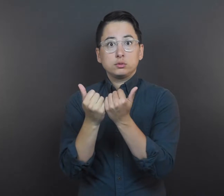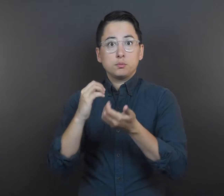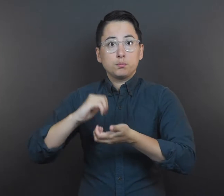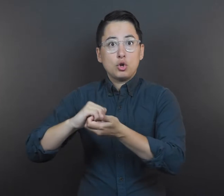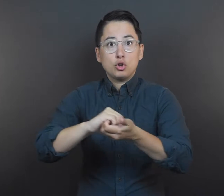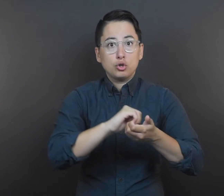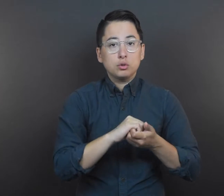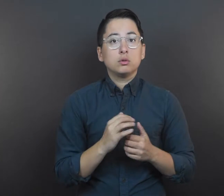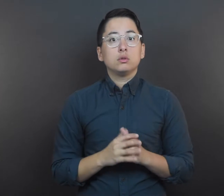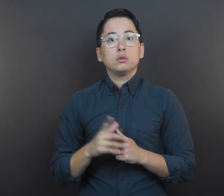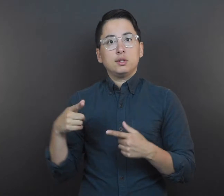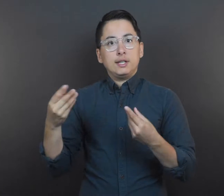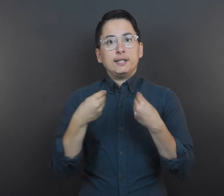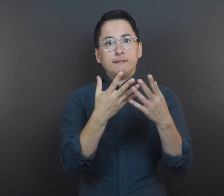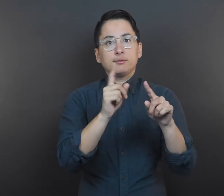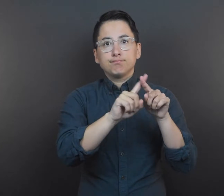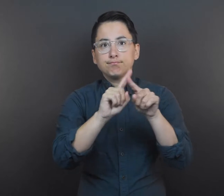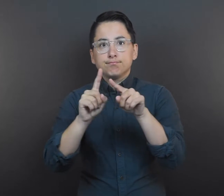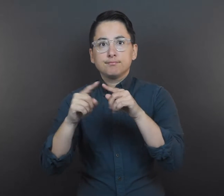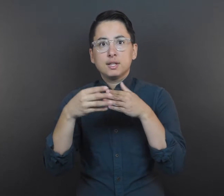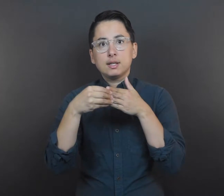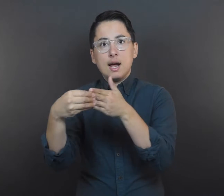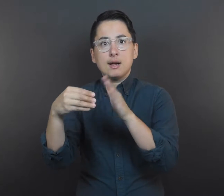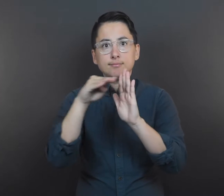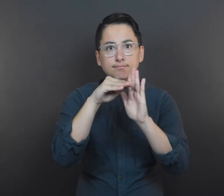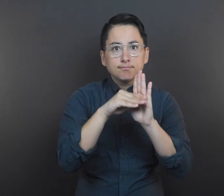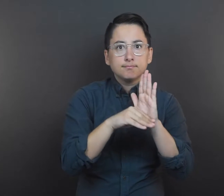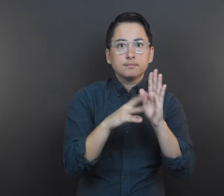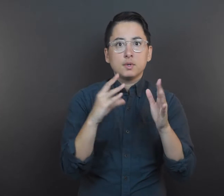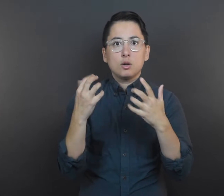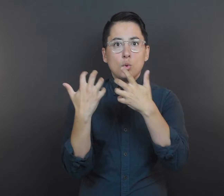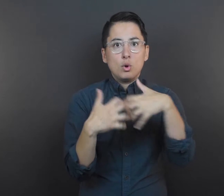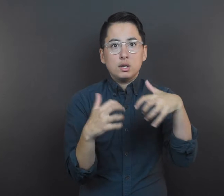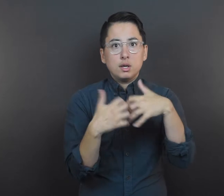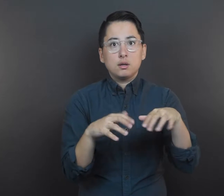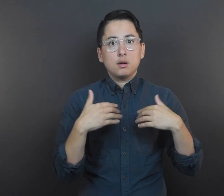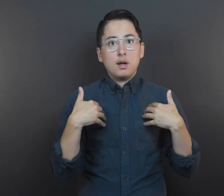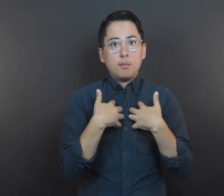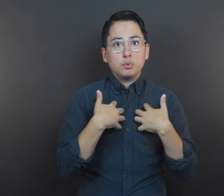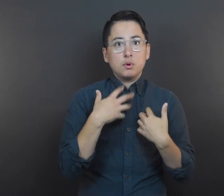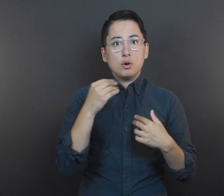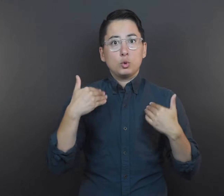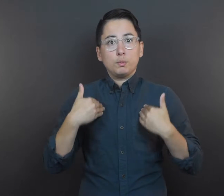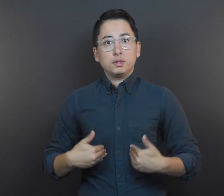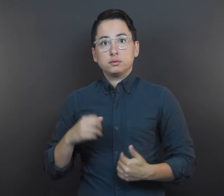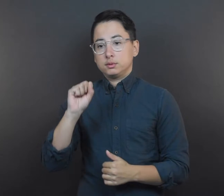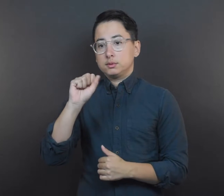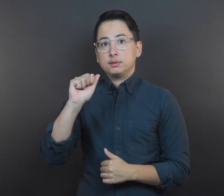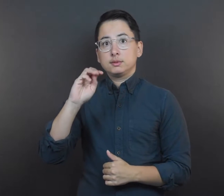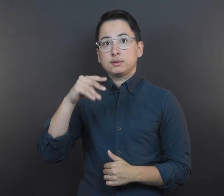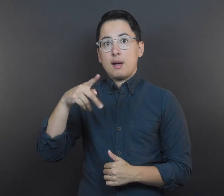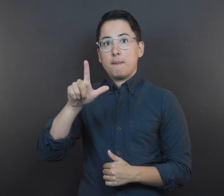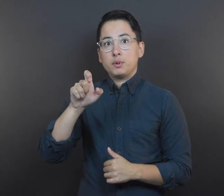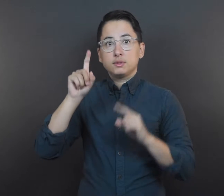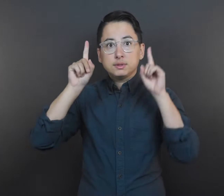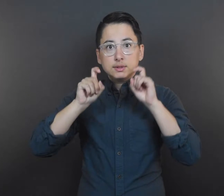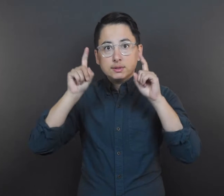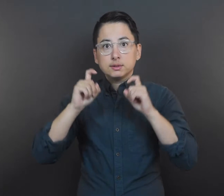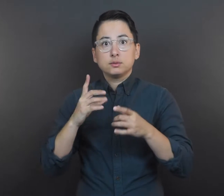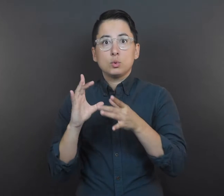local, and territorial (STLT) and federal interagency partners by giving technical guidance